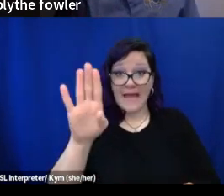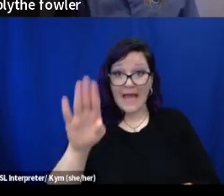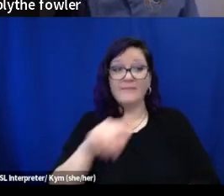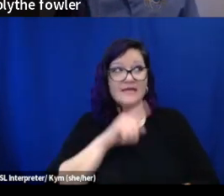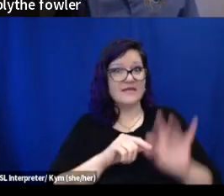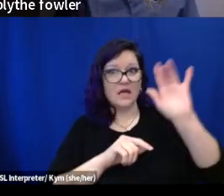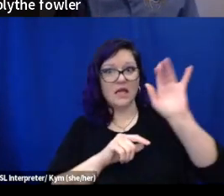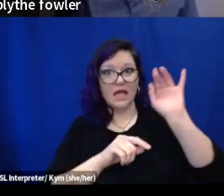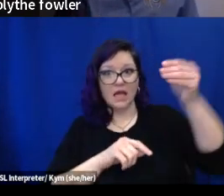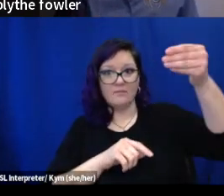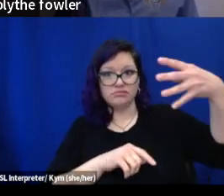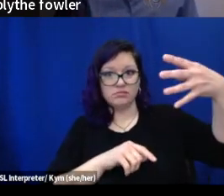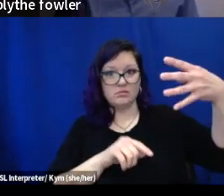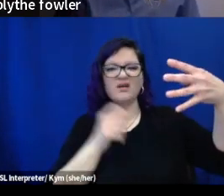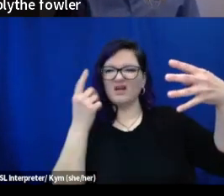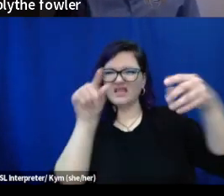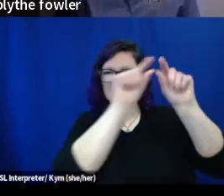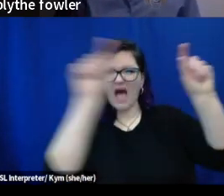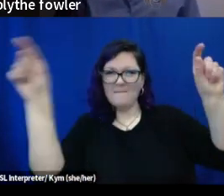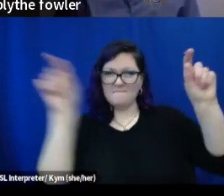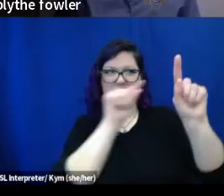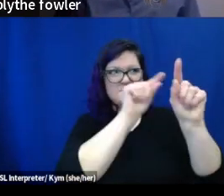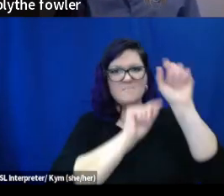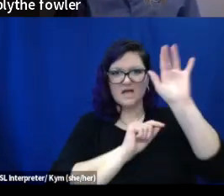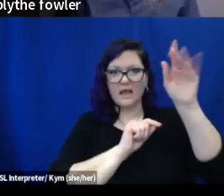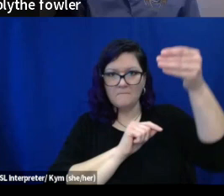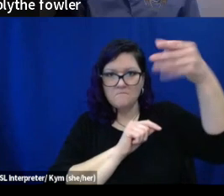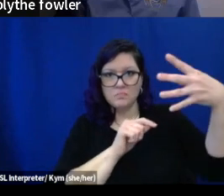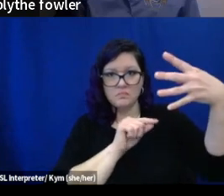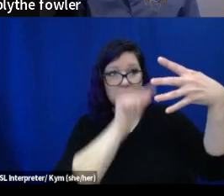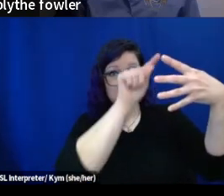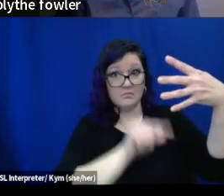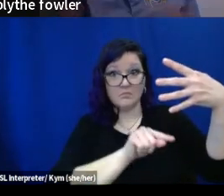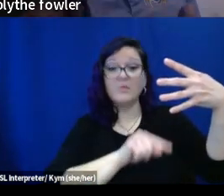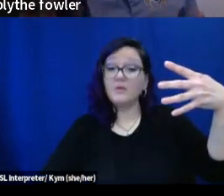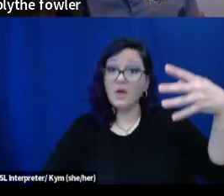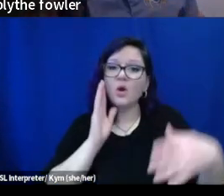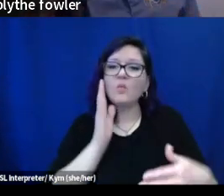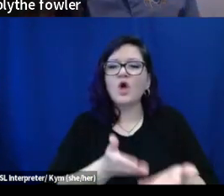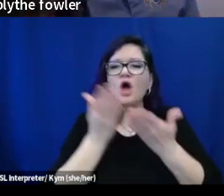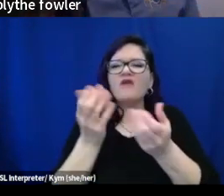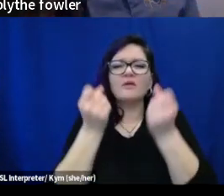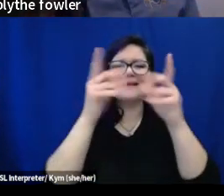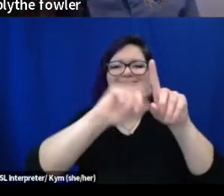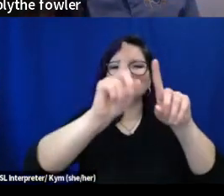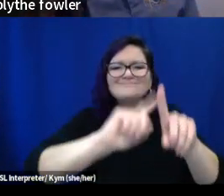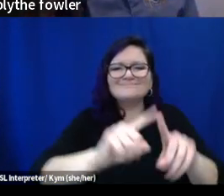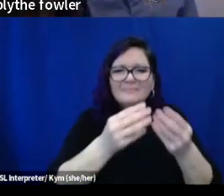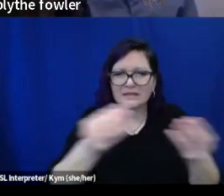you'll find across the top, and it offers an array of materials that are very helpful to our members.